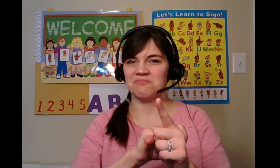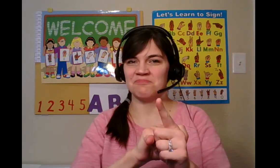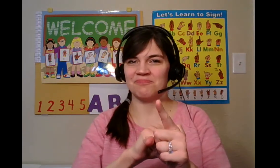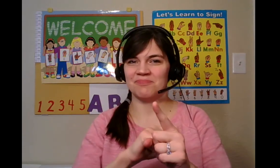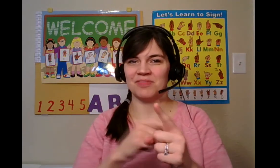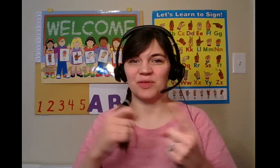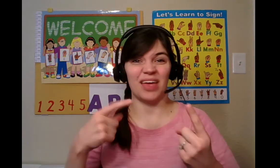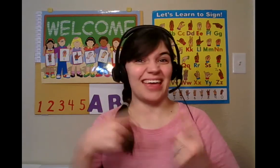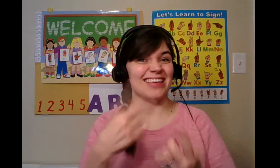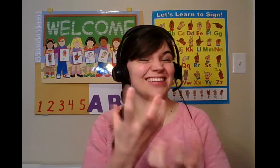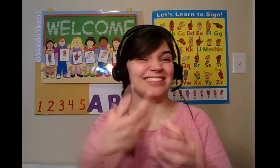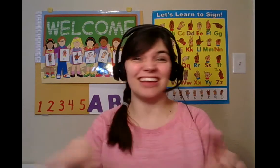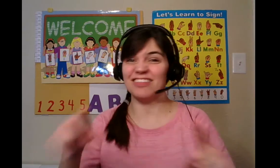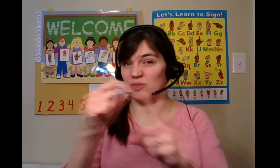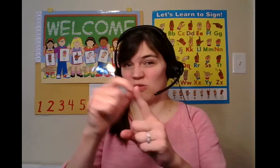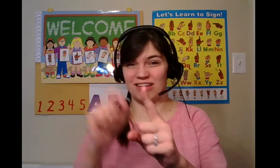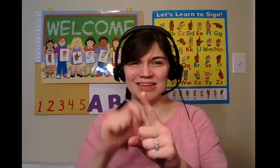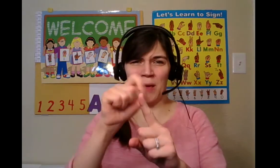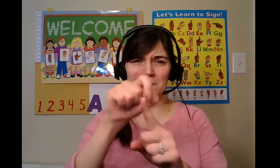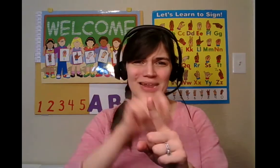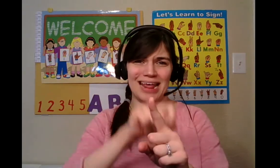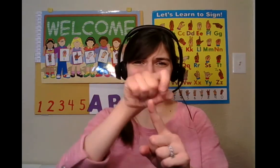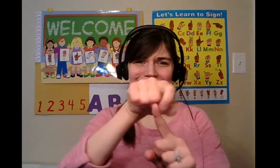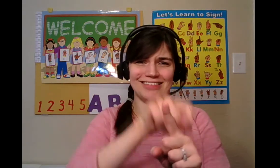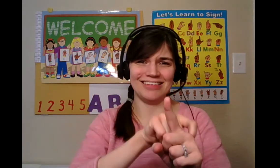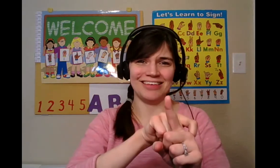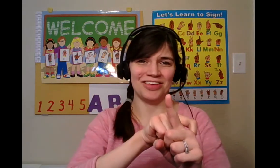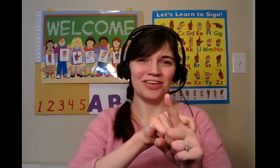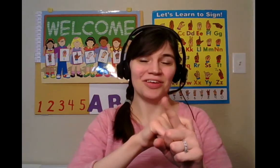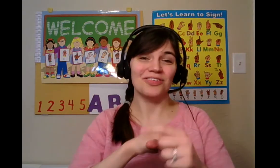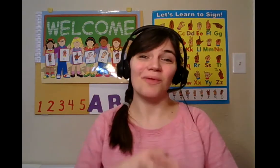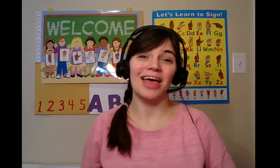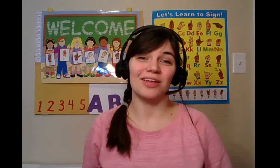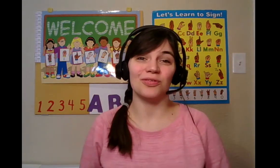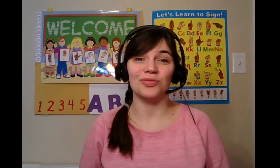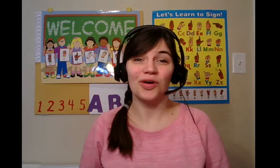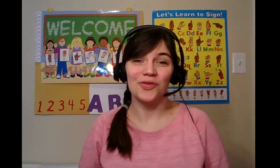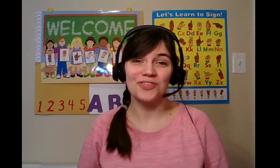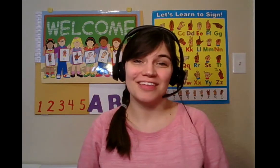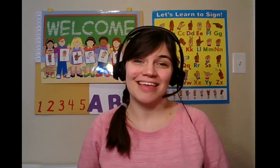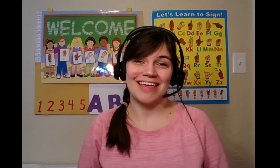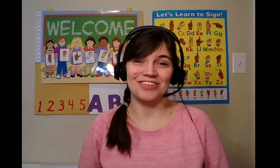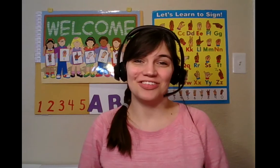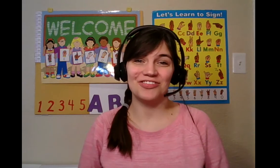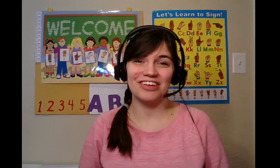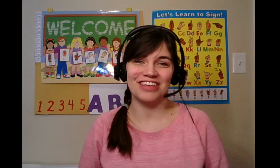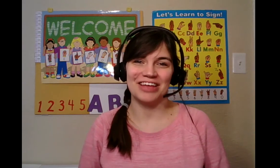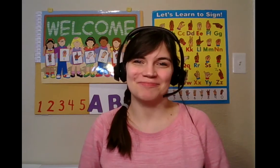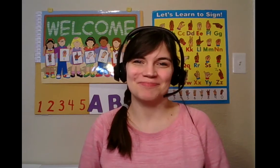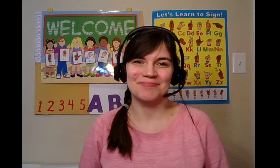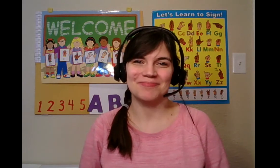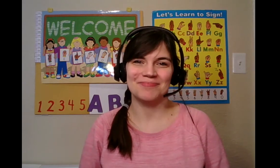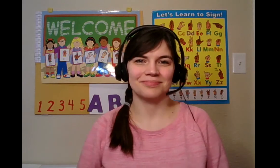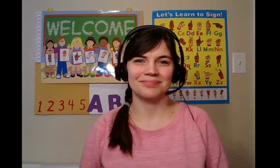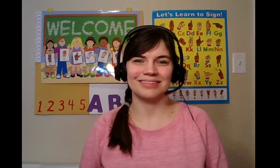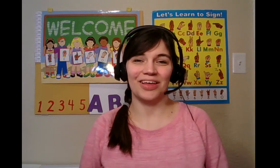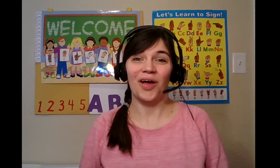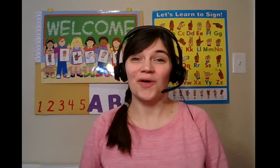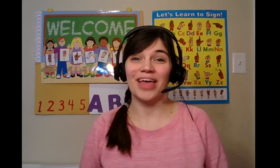okay he doesn't want bananas. Go ahead and glue those into the trashcan. Okay